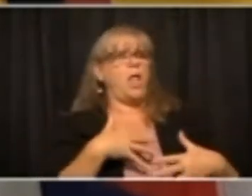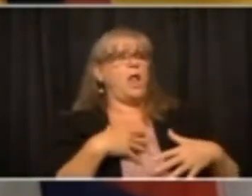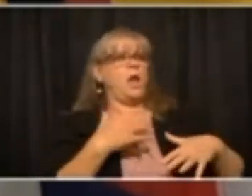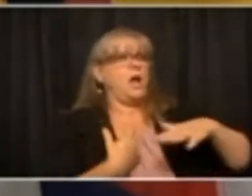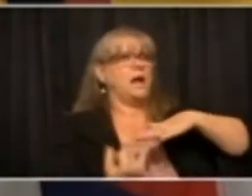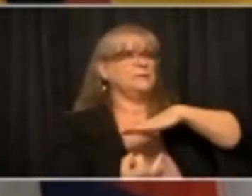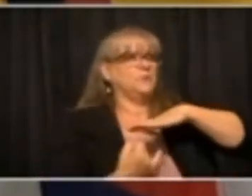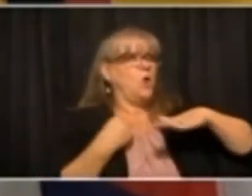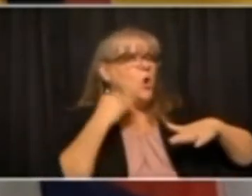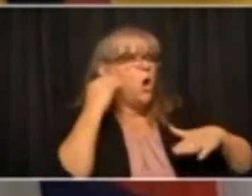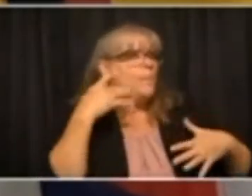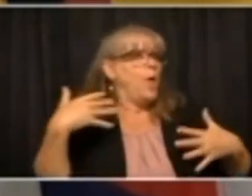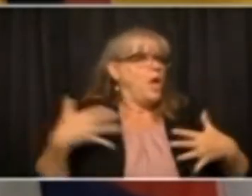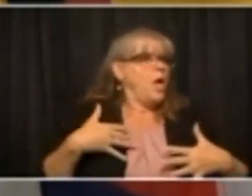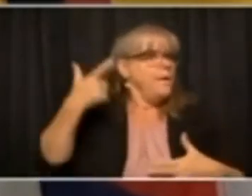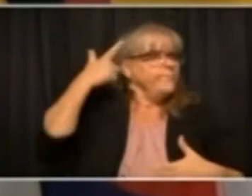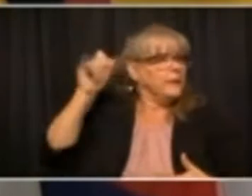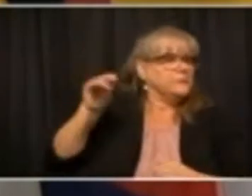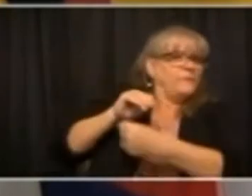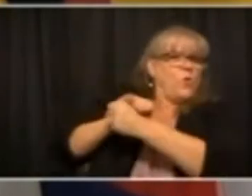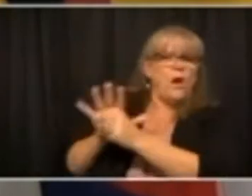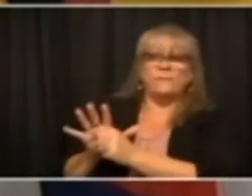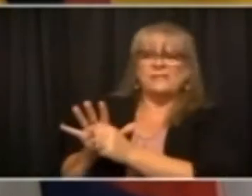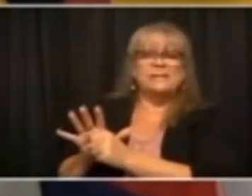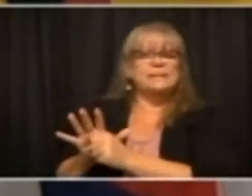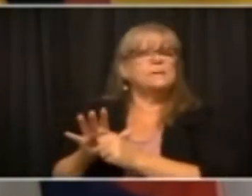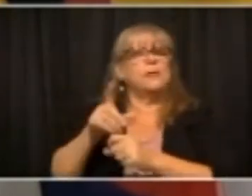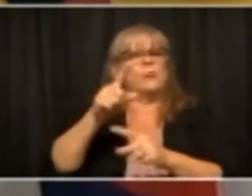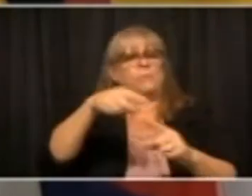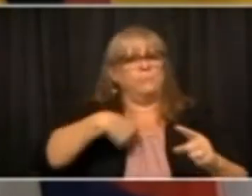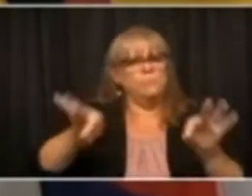in a way that is safe and yesterday we had our lowest